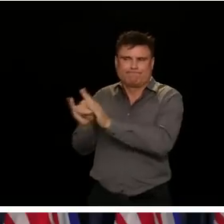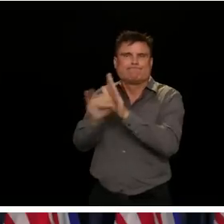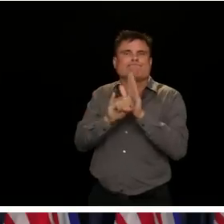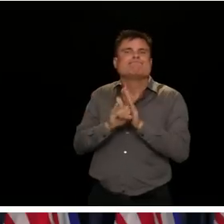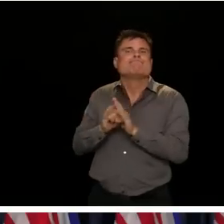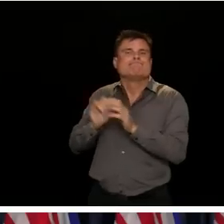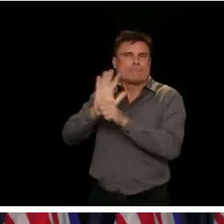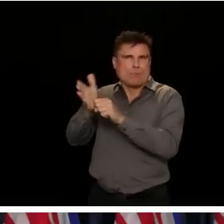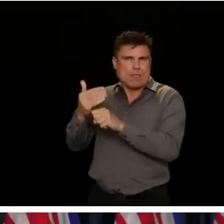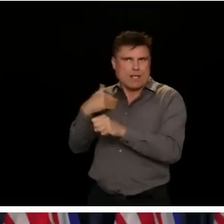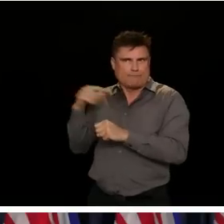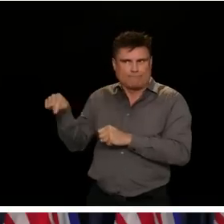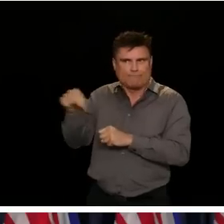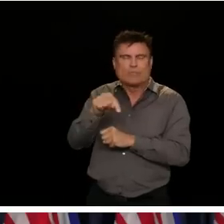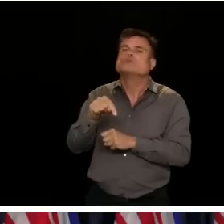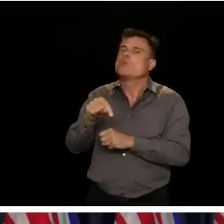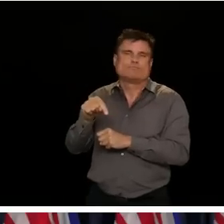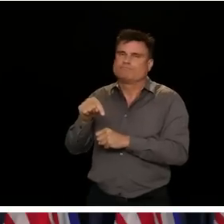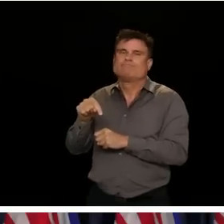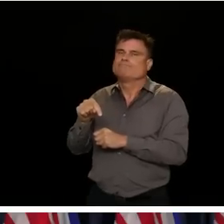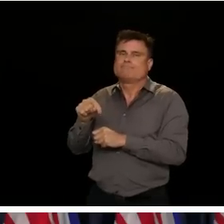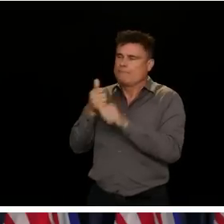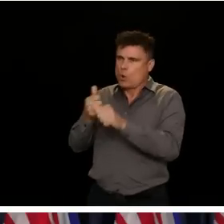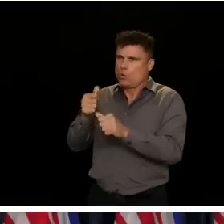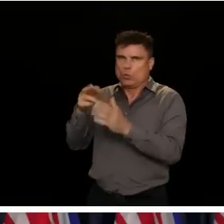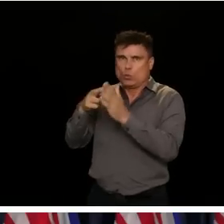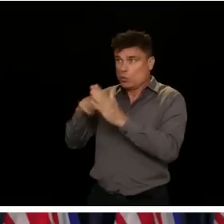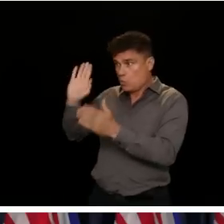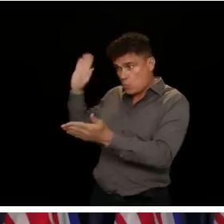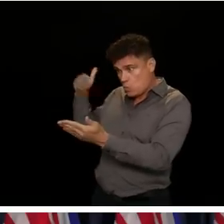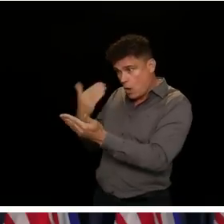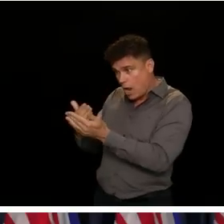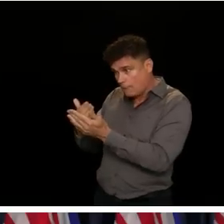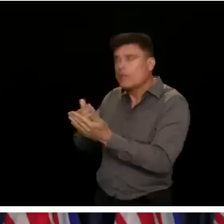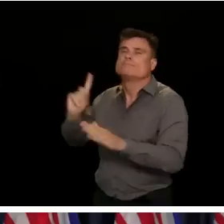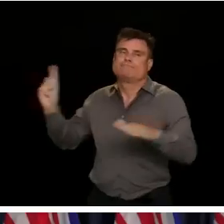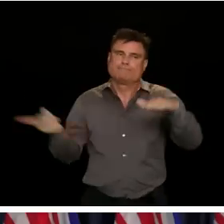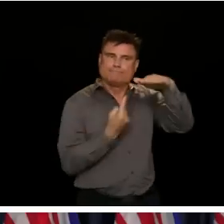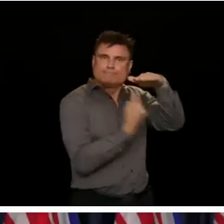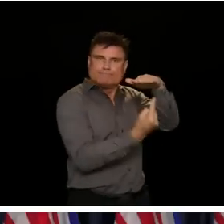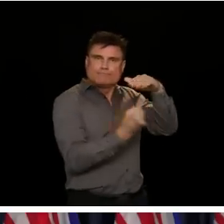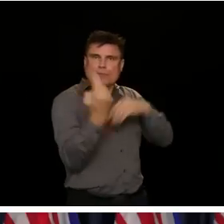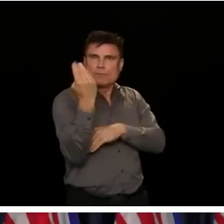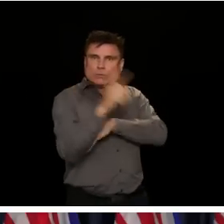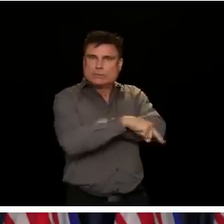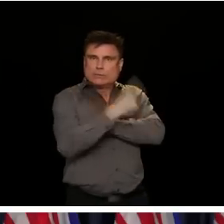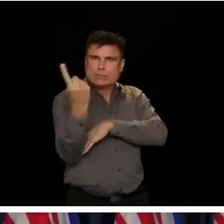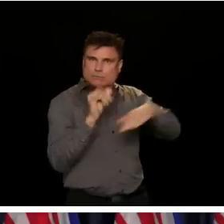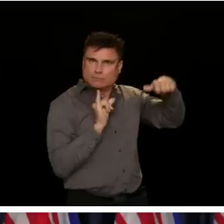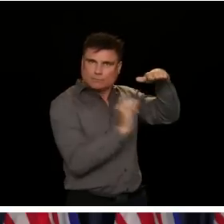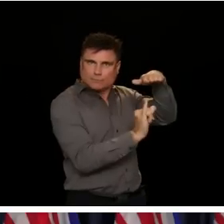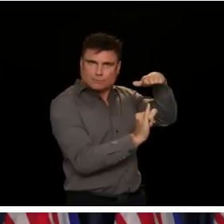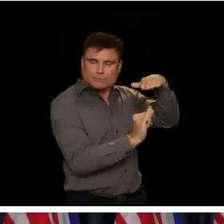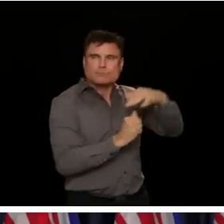and as of today 27 people have developed COVID-19 while in the quarantine period